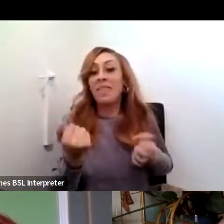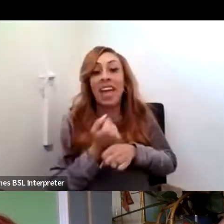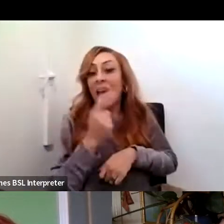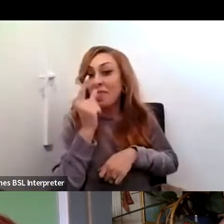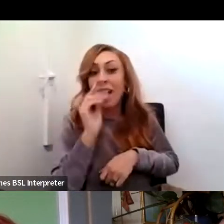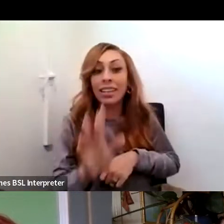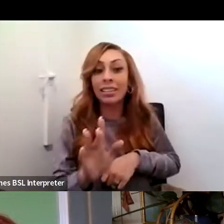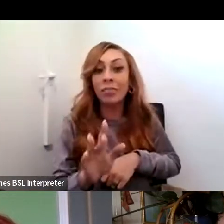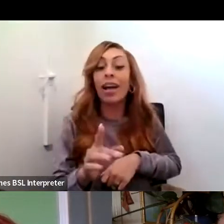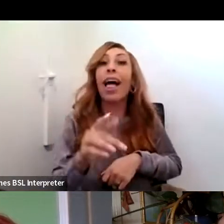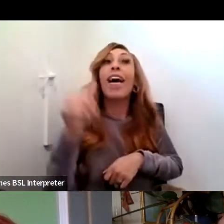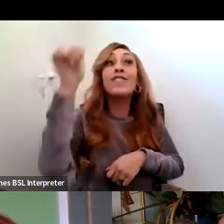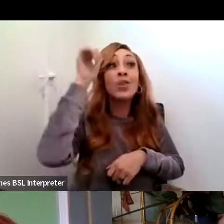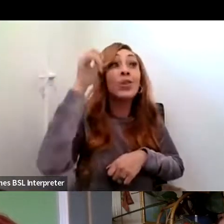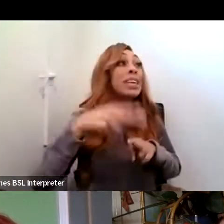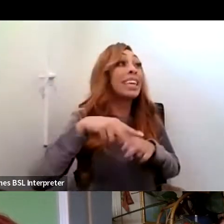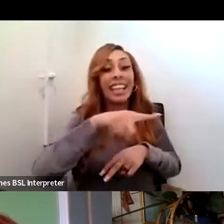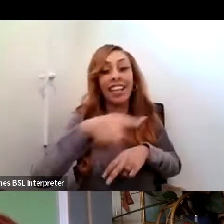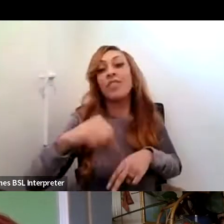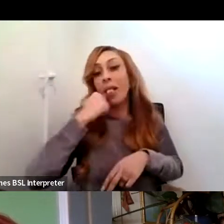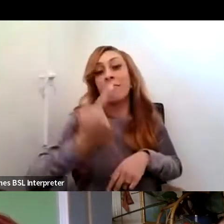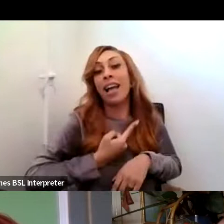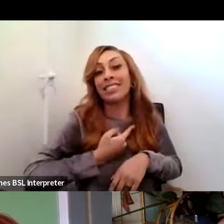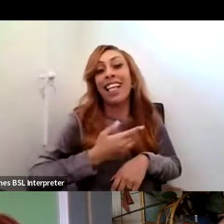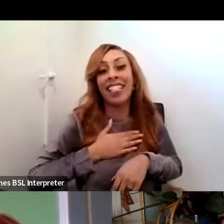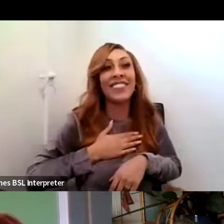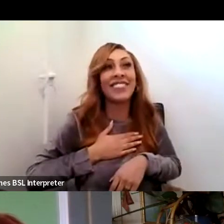and I knew if anyone was going to do it, it was going to be Nigel and Louise.